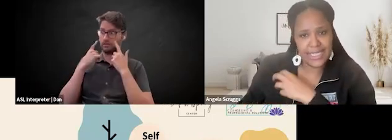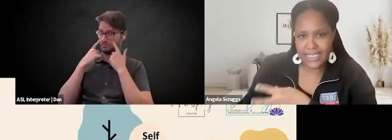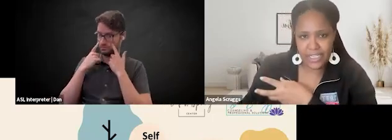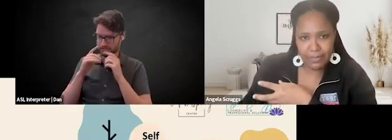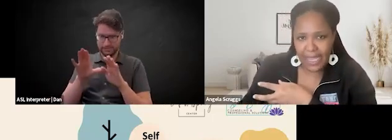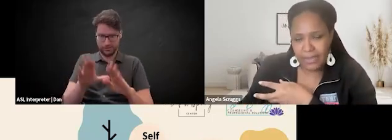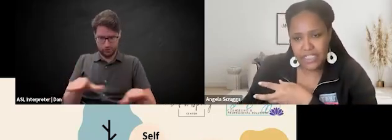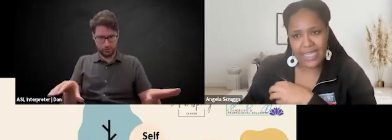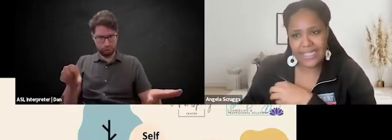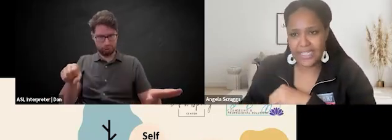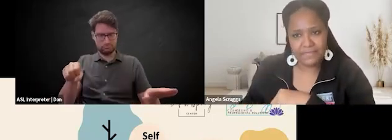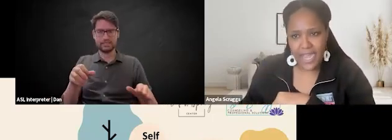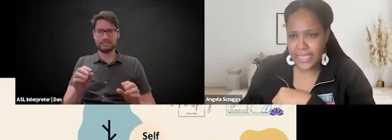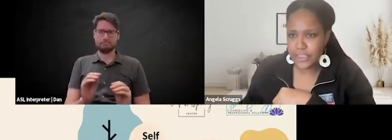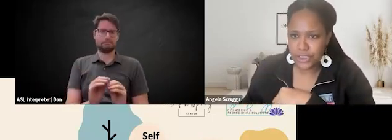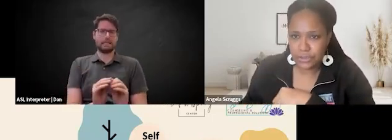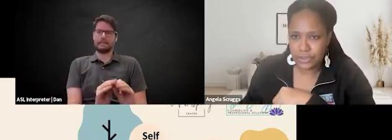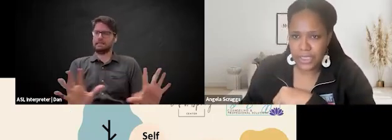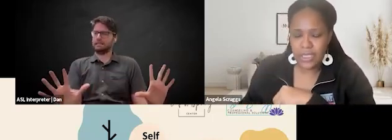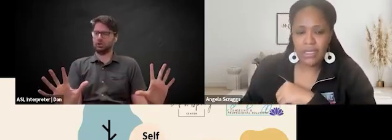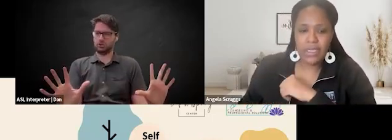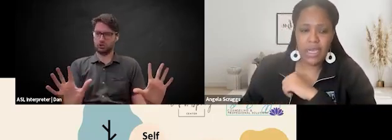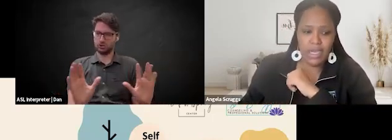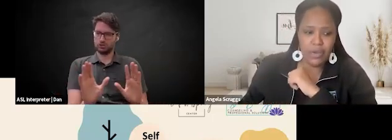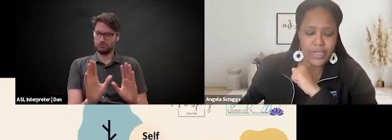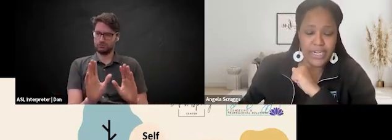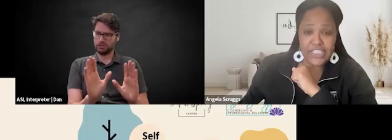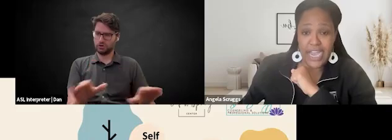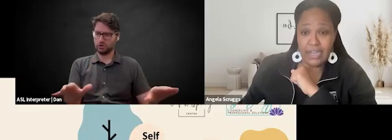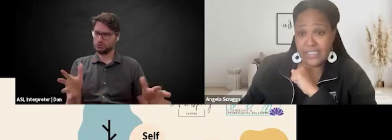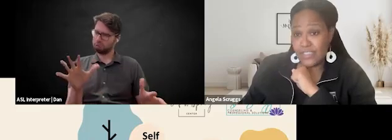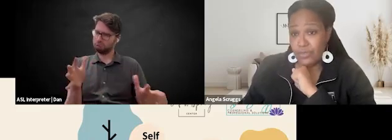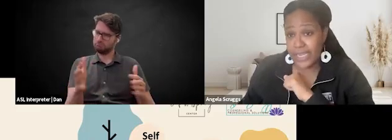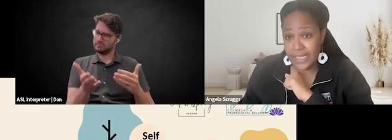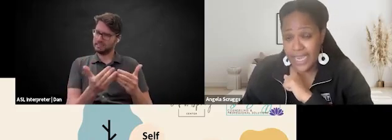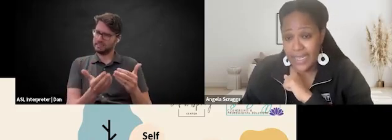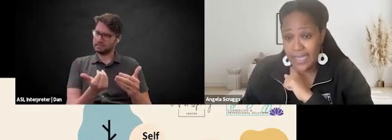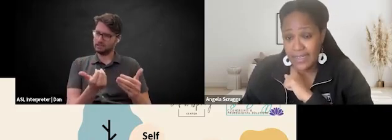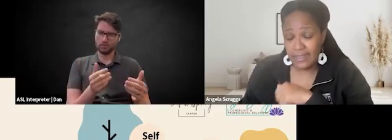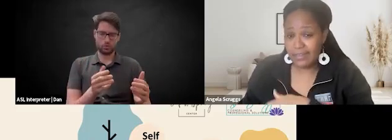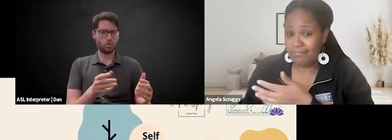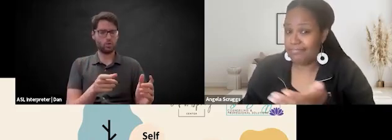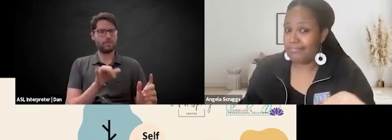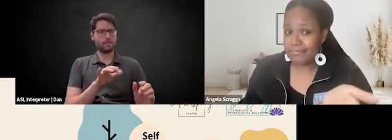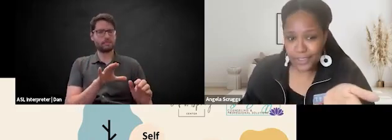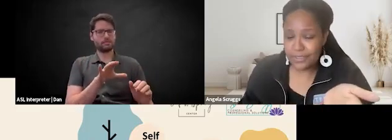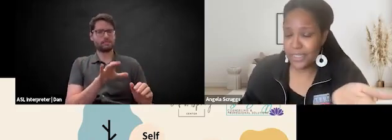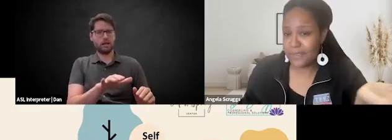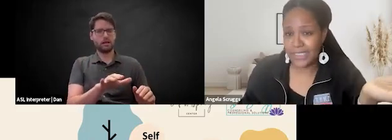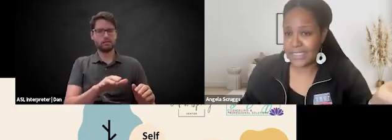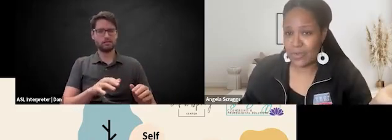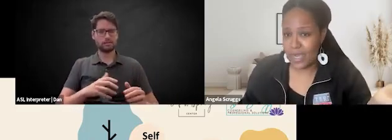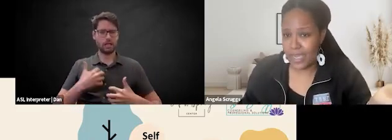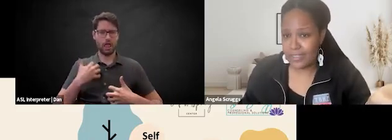it's easier maybe to identify in children. Uh... when a child is dysregulated, you typically see what?